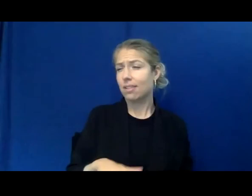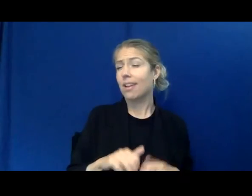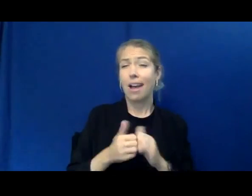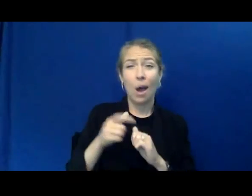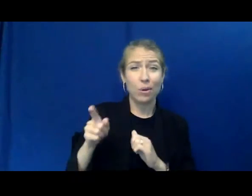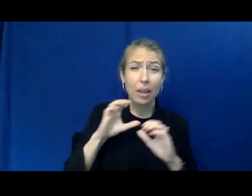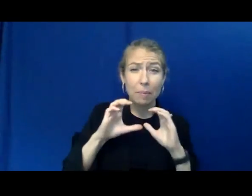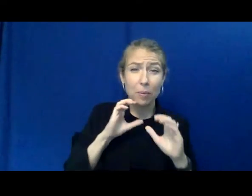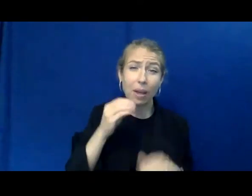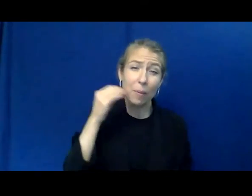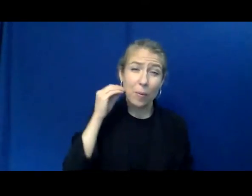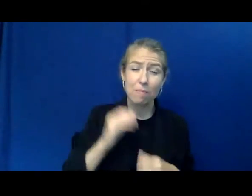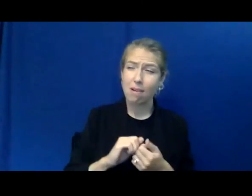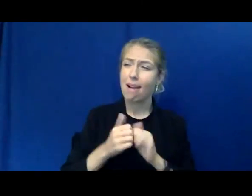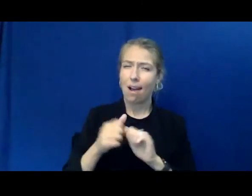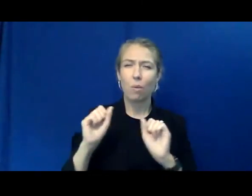that in the business environment.